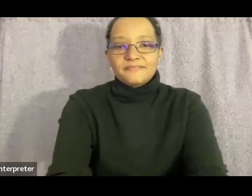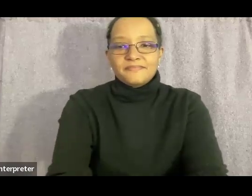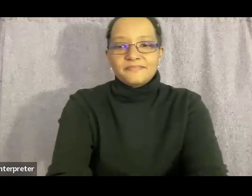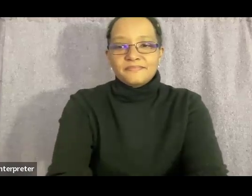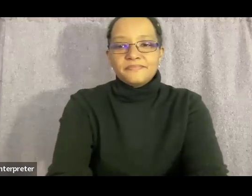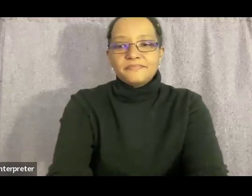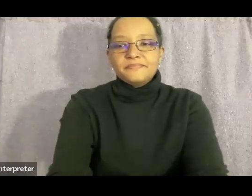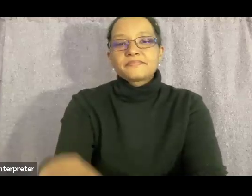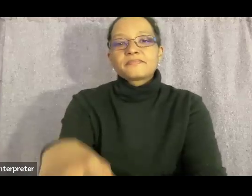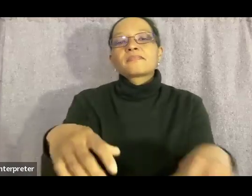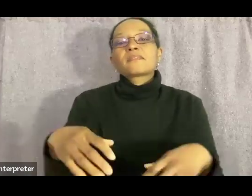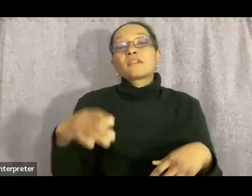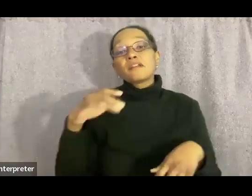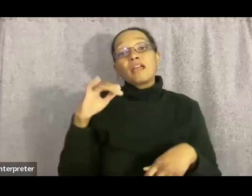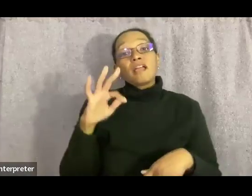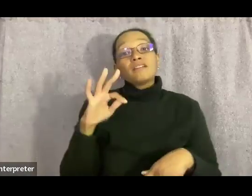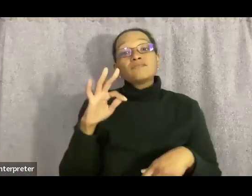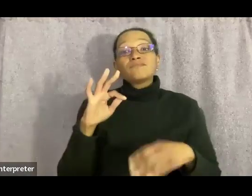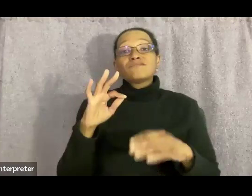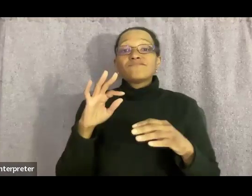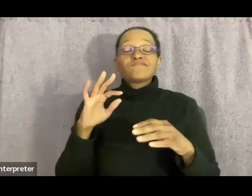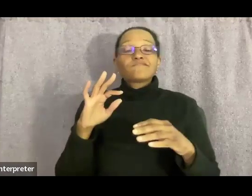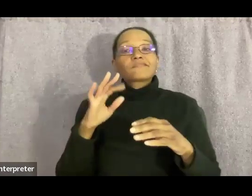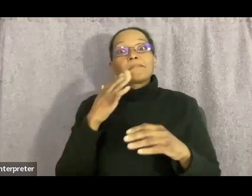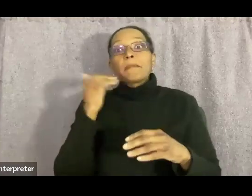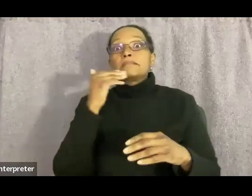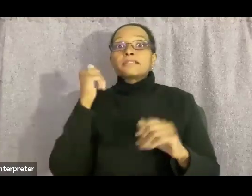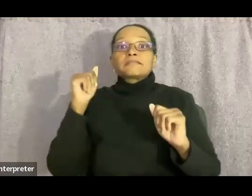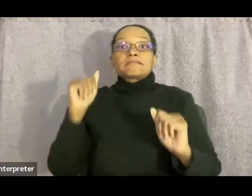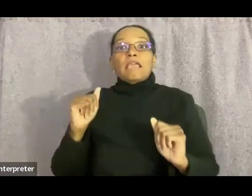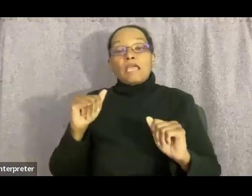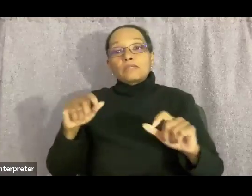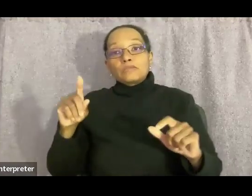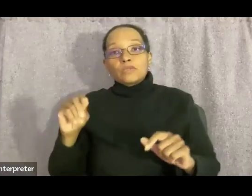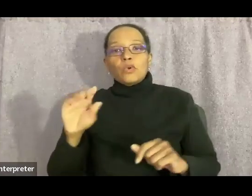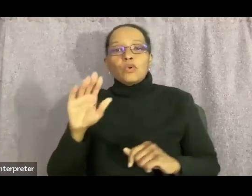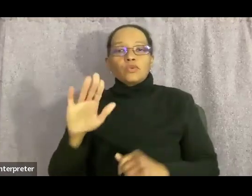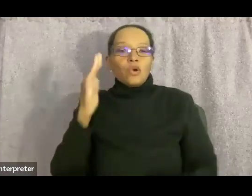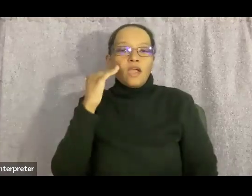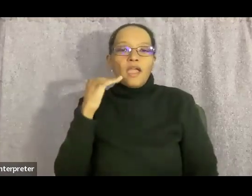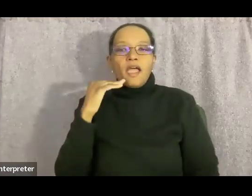And in an ideal world, your head is not rotating or turning,